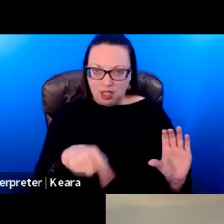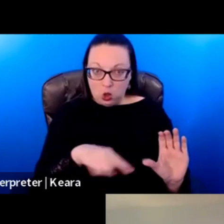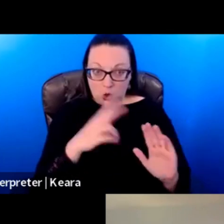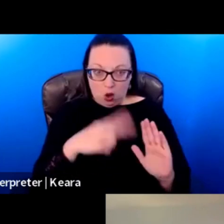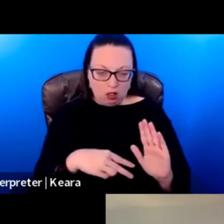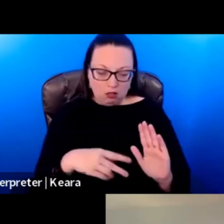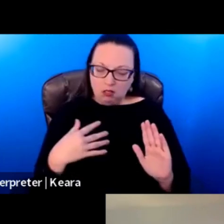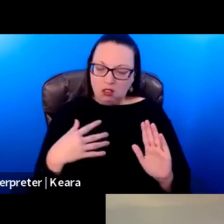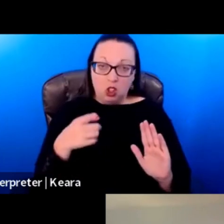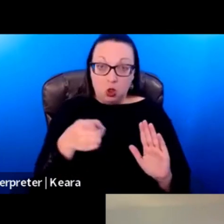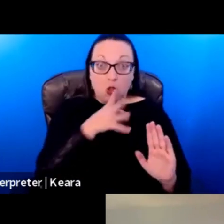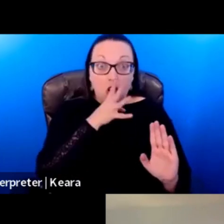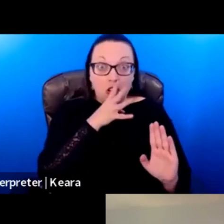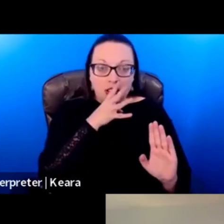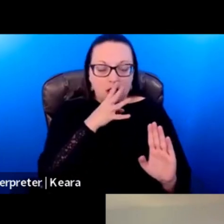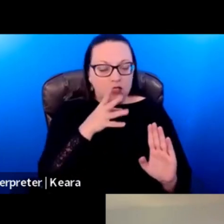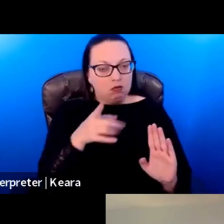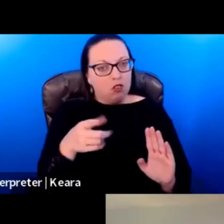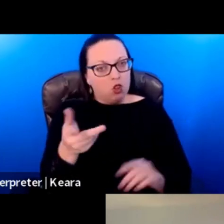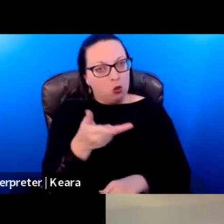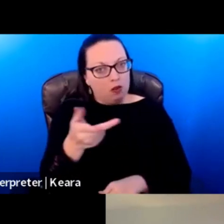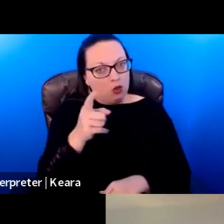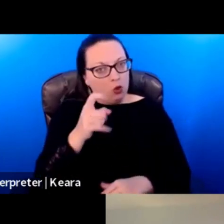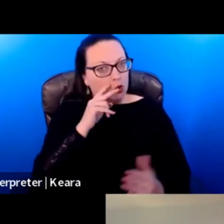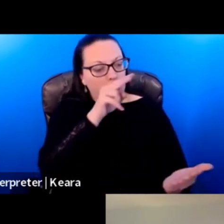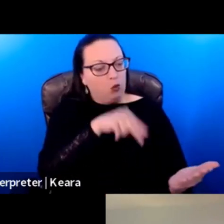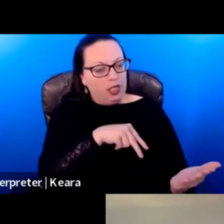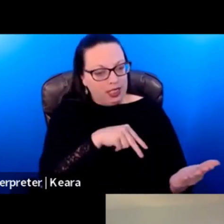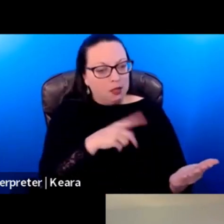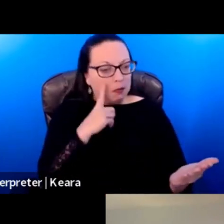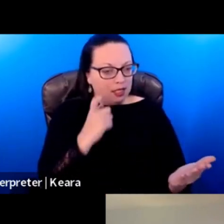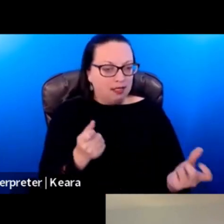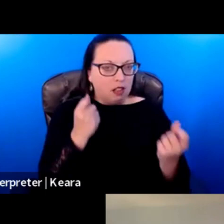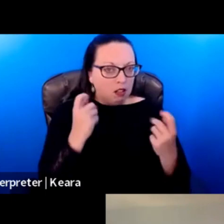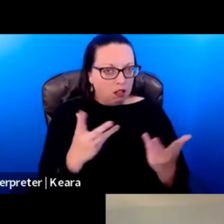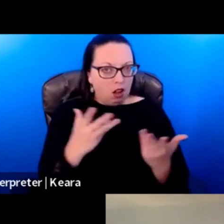to go through there. You'll find a lot of what you're saying really resonated with people in